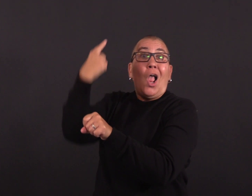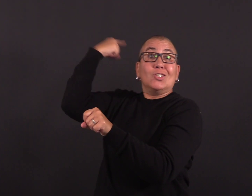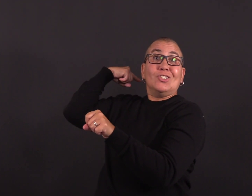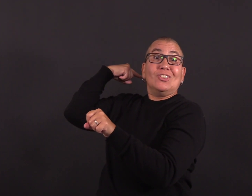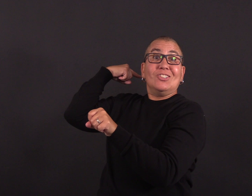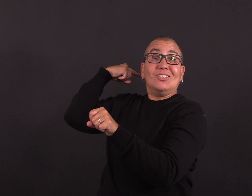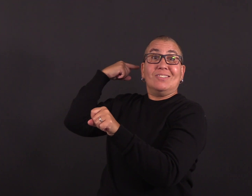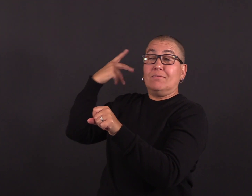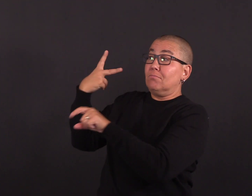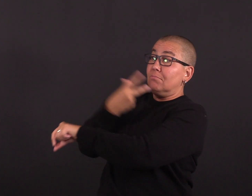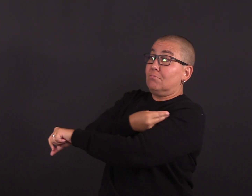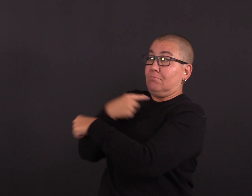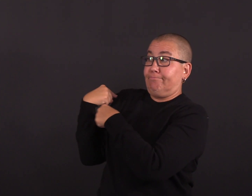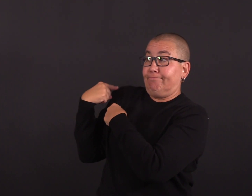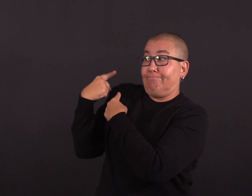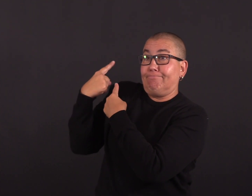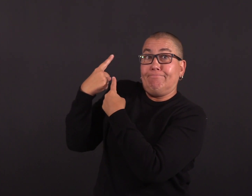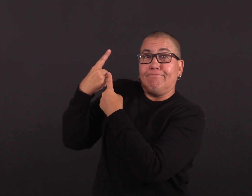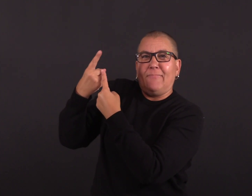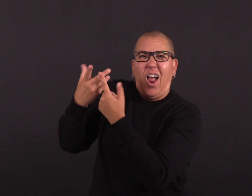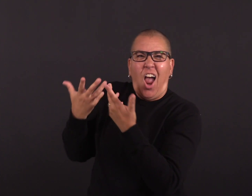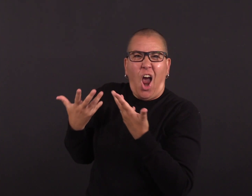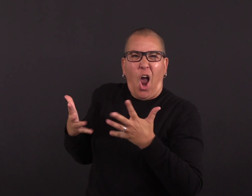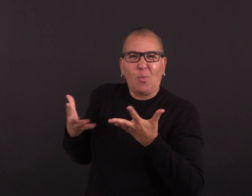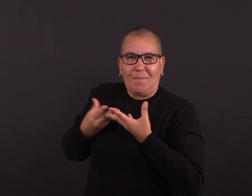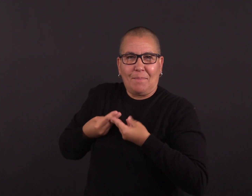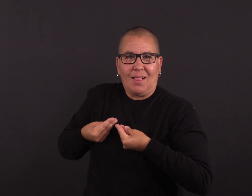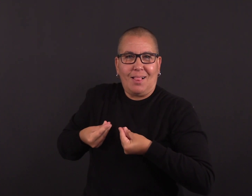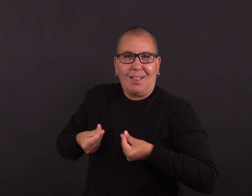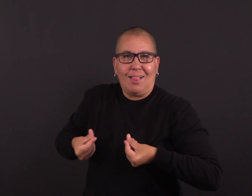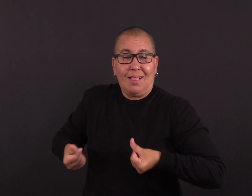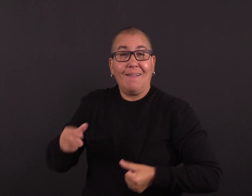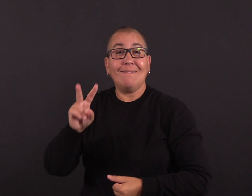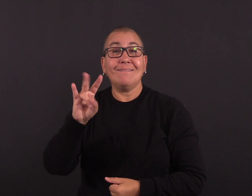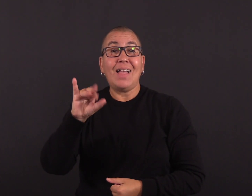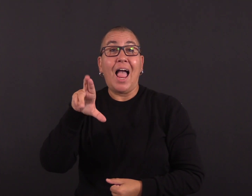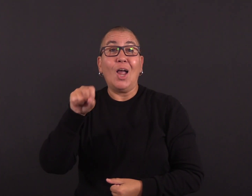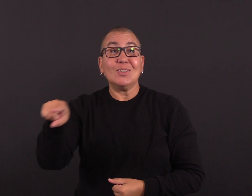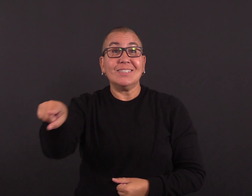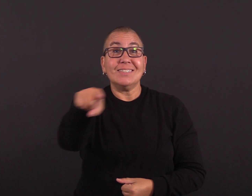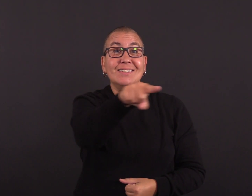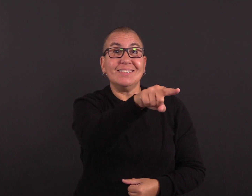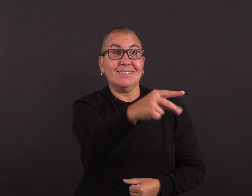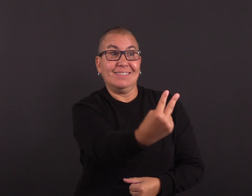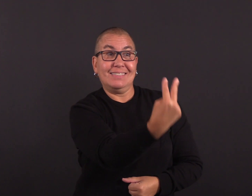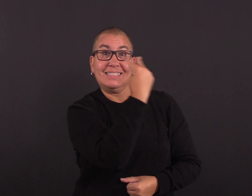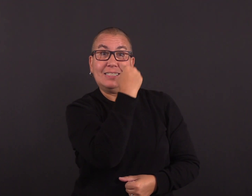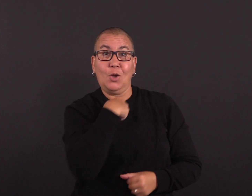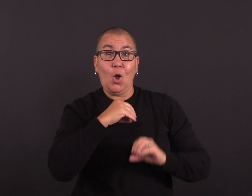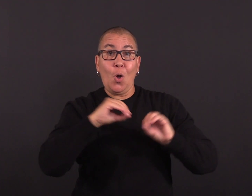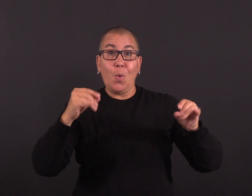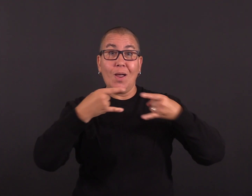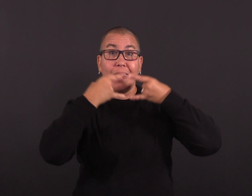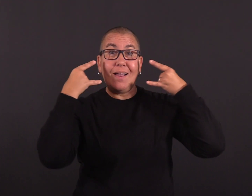of medicine and an infectious disease specialist at the University of California, San Francisco.